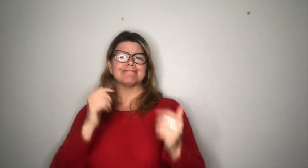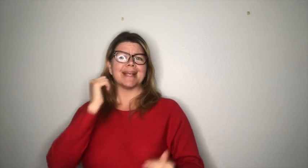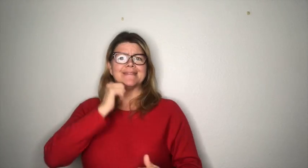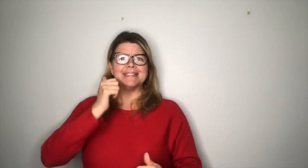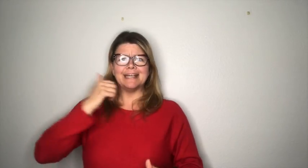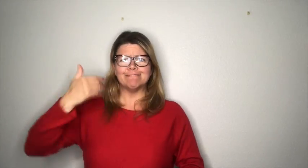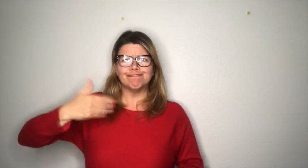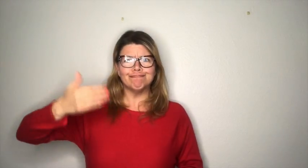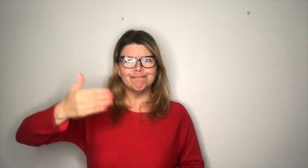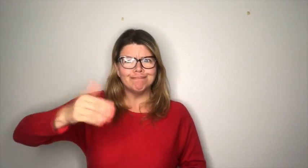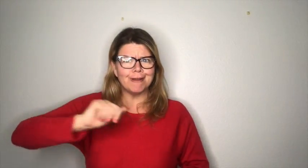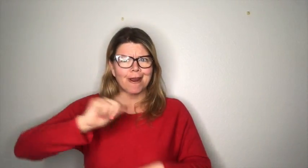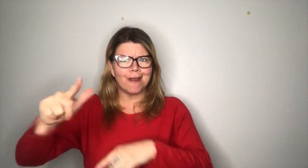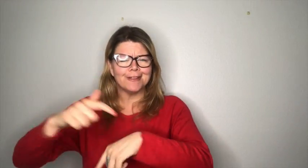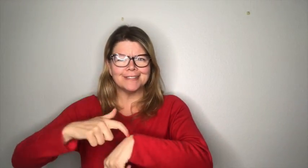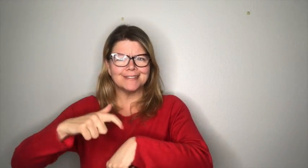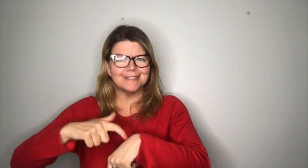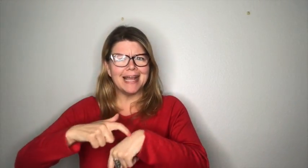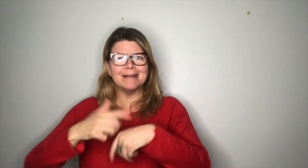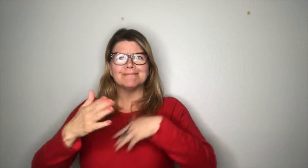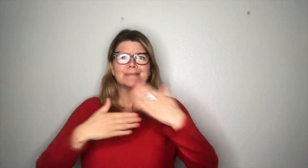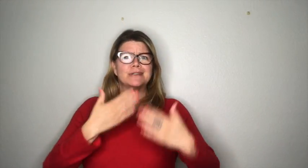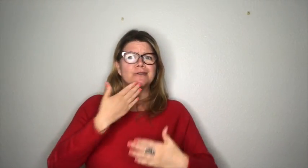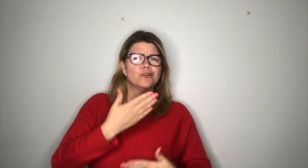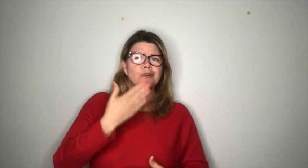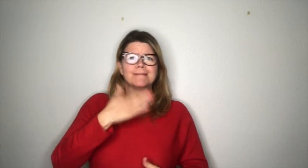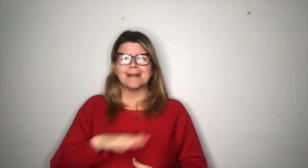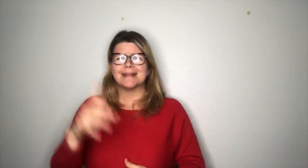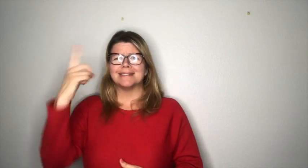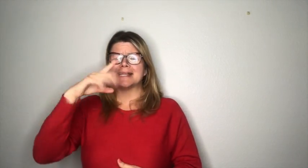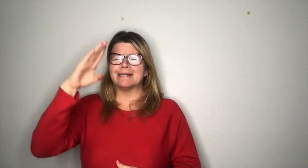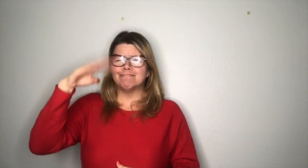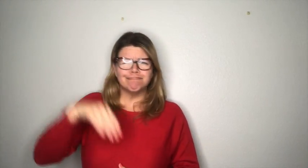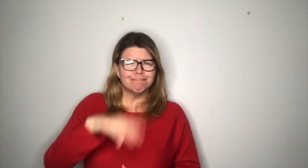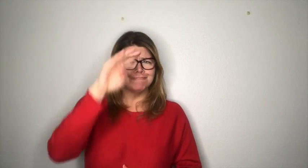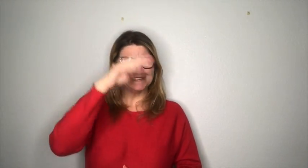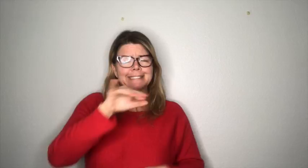Everyday whether or not they have a good or bad day, they